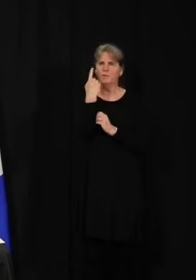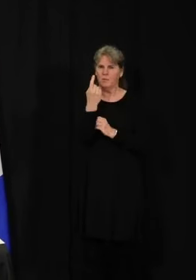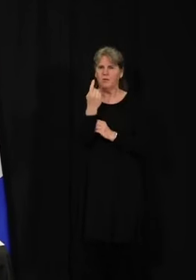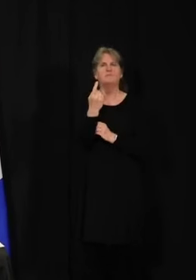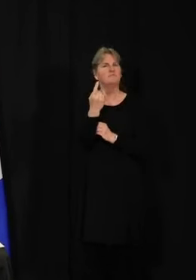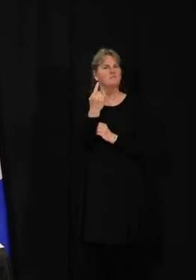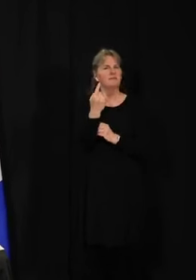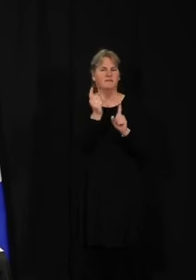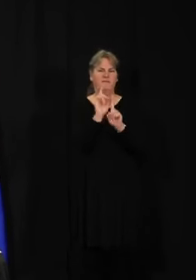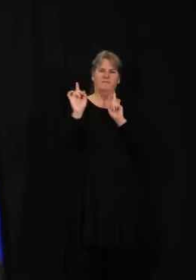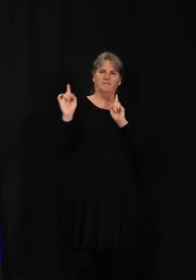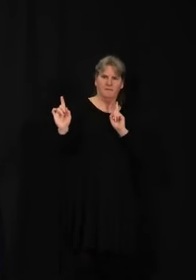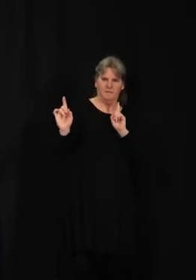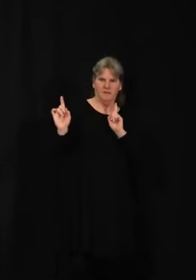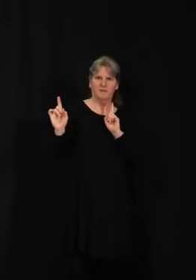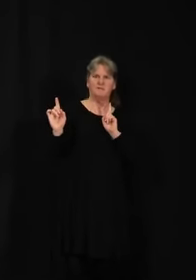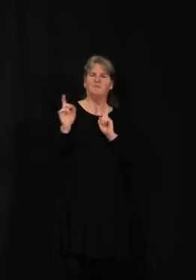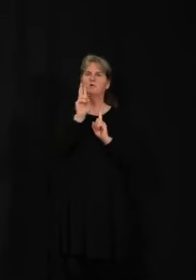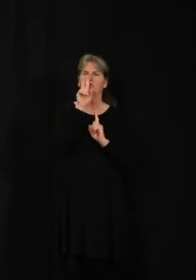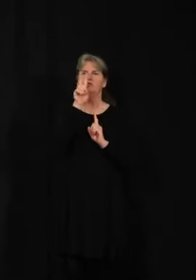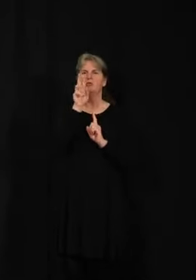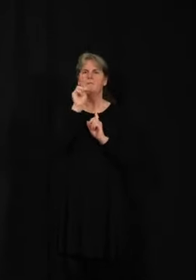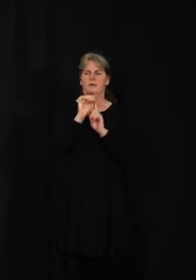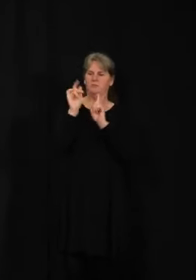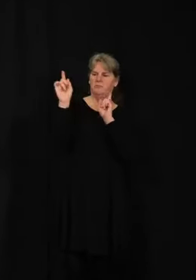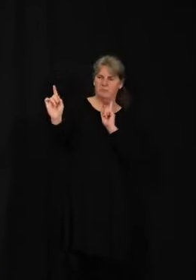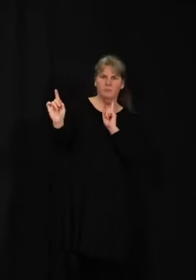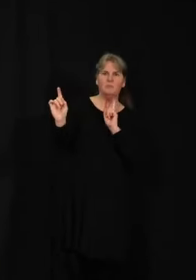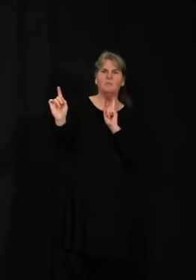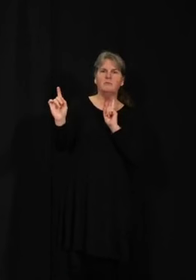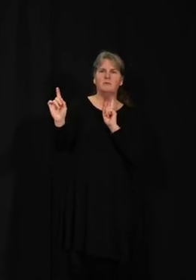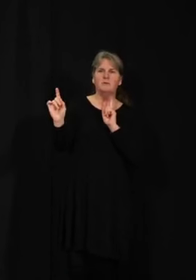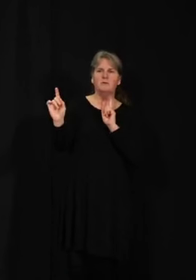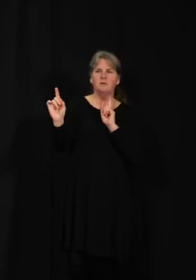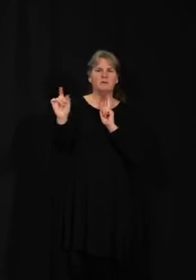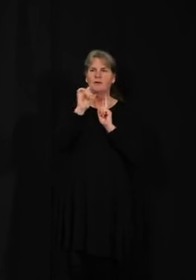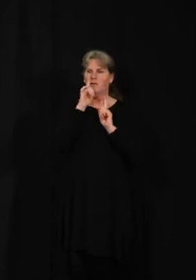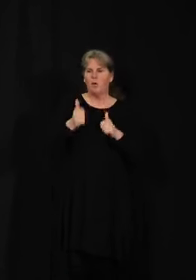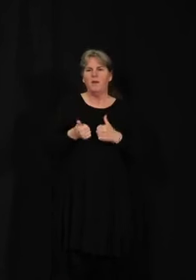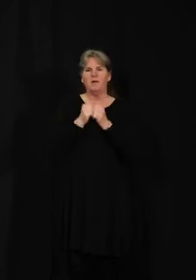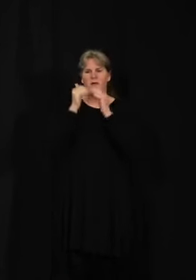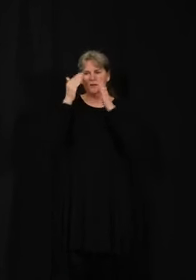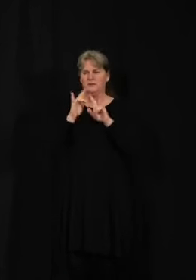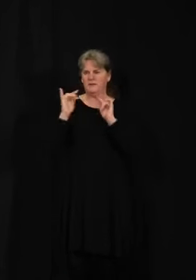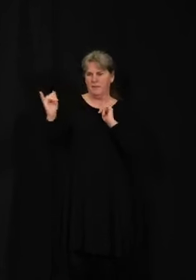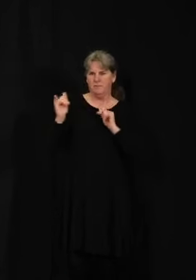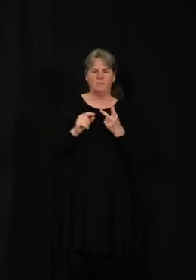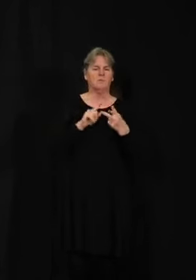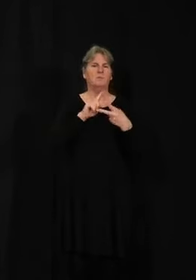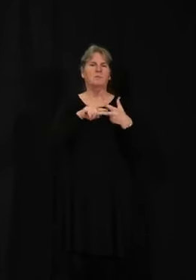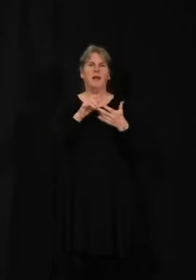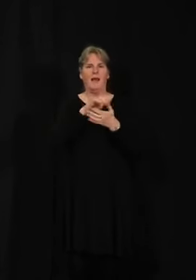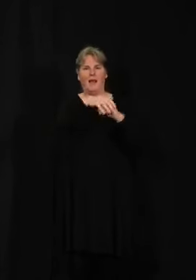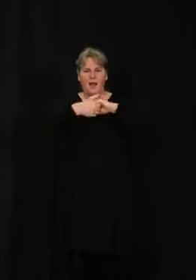take. Practising physical distancing by staying two metres apart from those who do not live in your household. Number 2, washing your hands